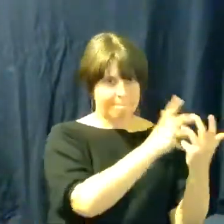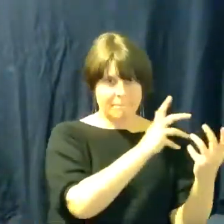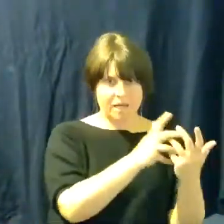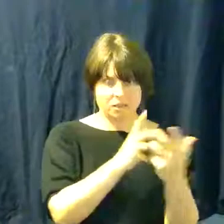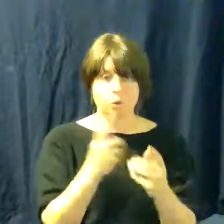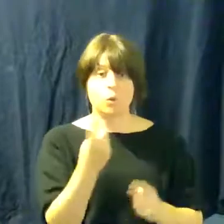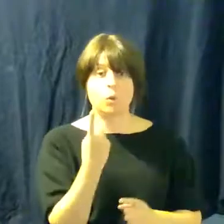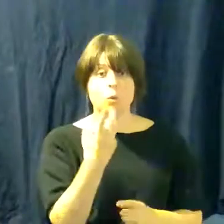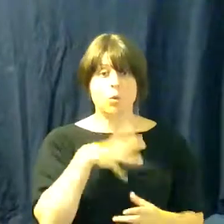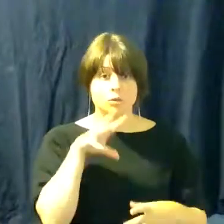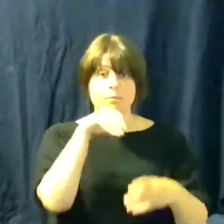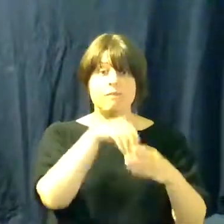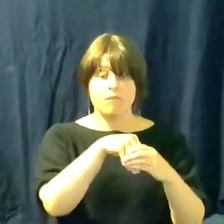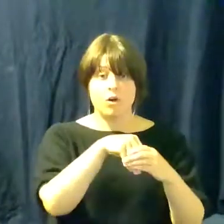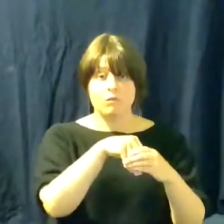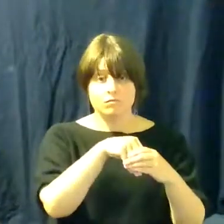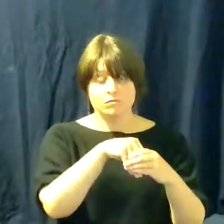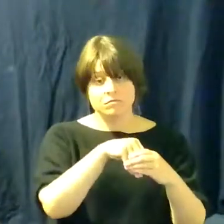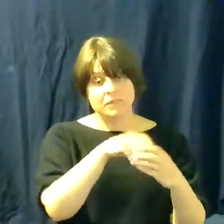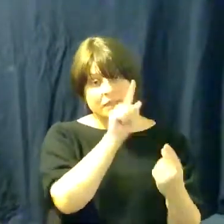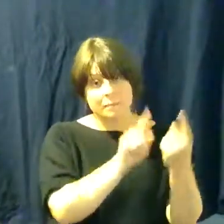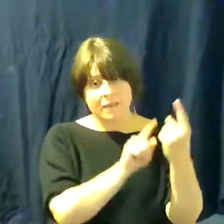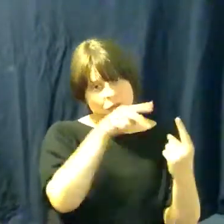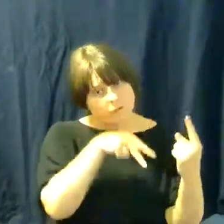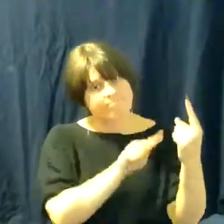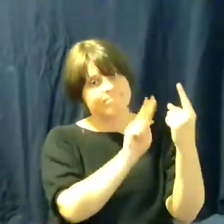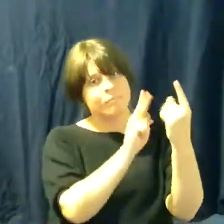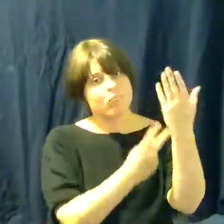the four weeks of training. Then we will look at matching